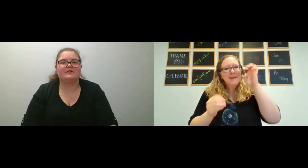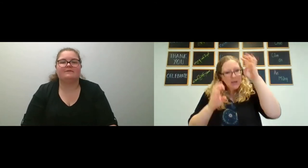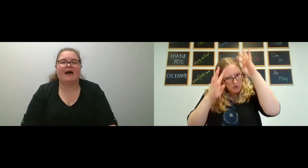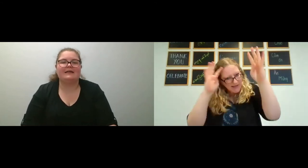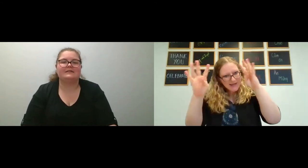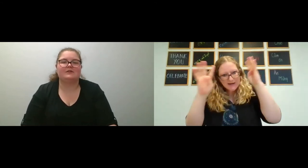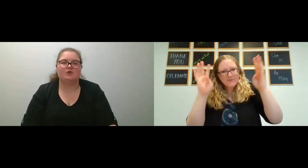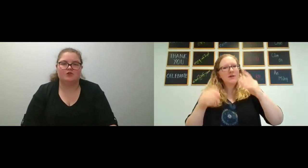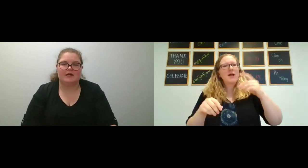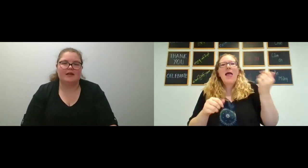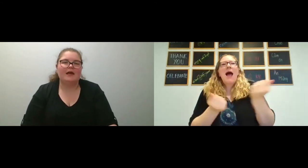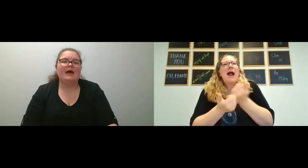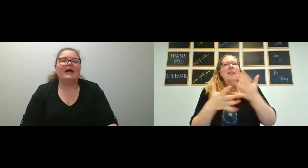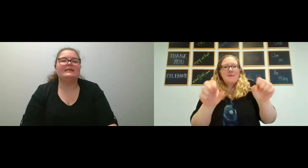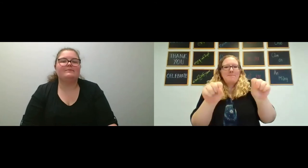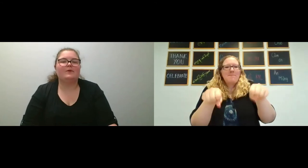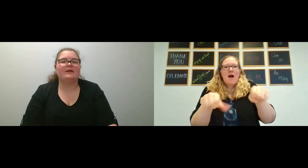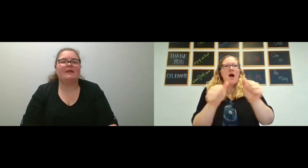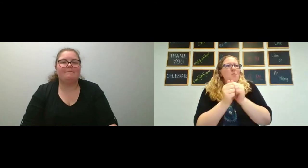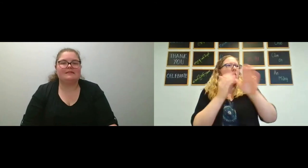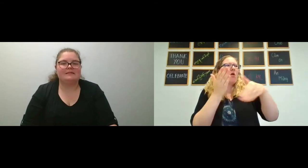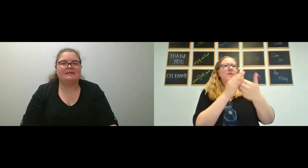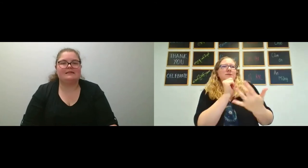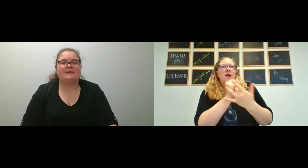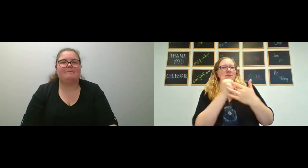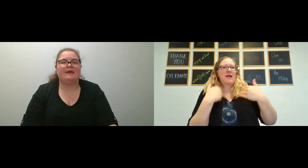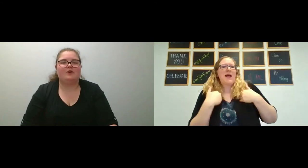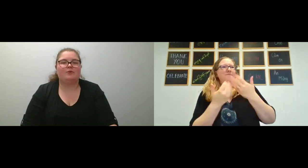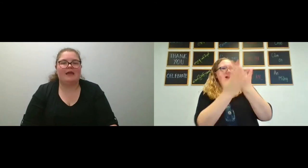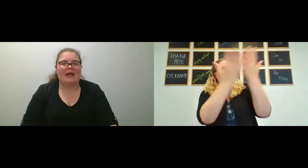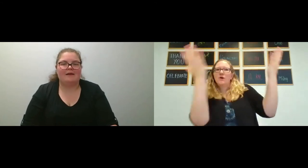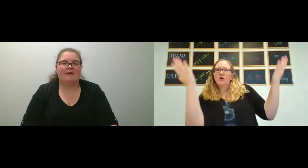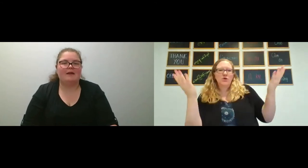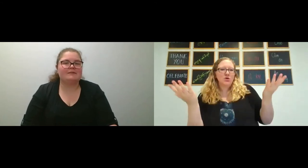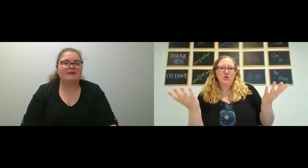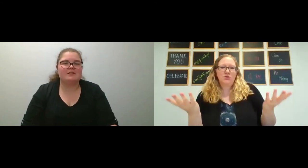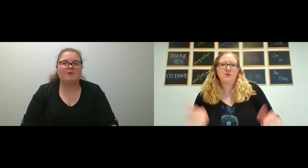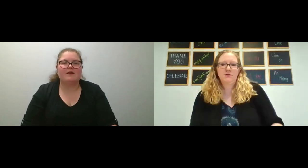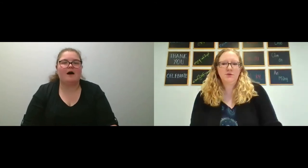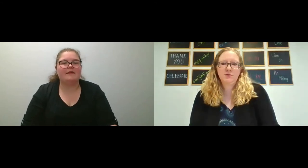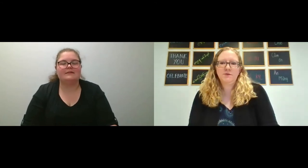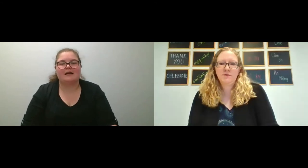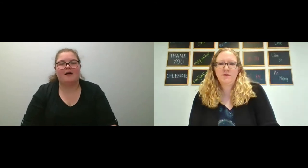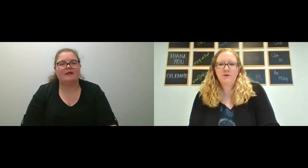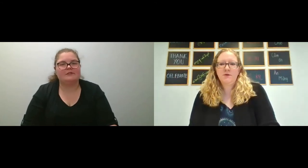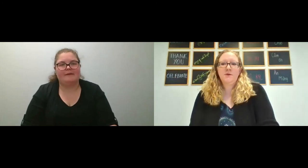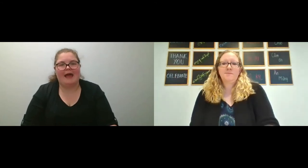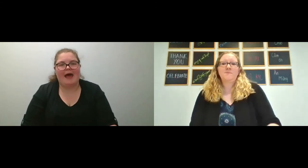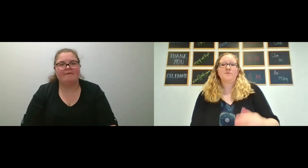to find a solution. It's important that businesses be creative. And especially with all the technology we have,